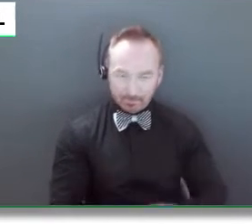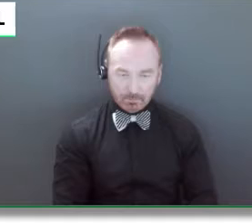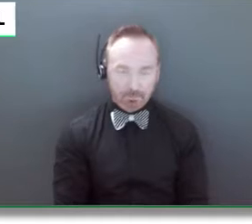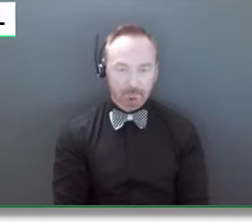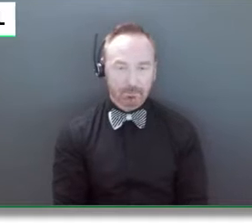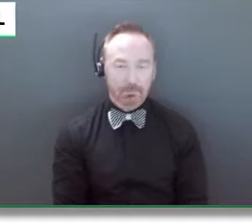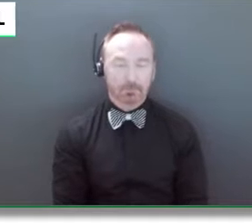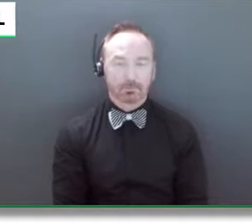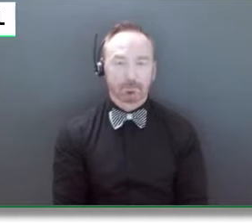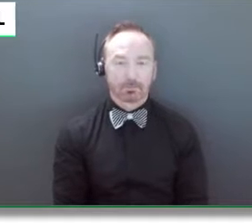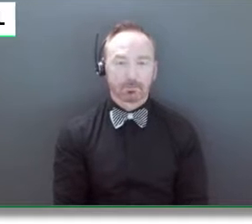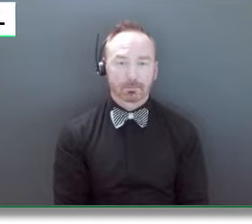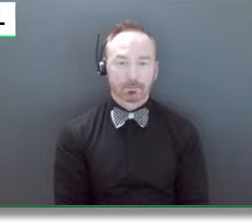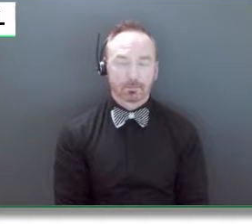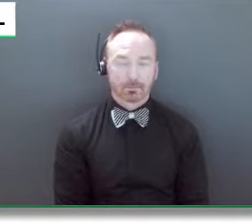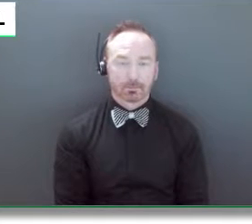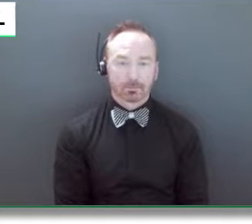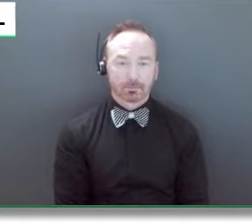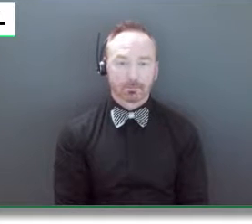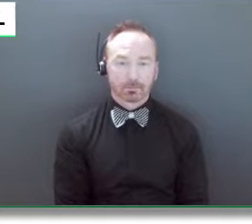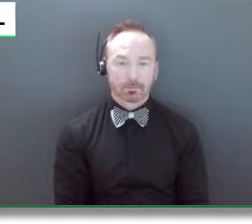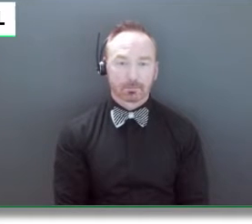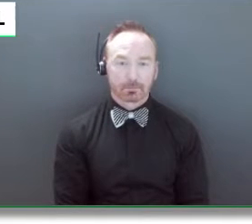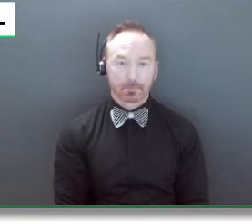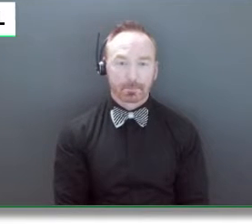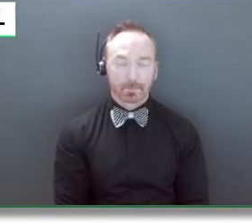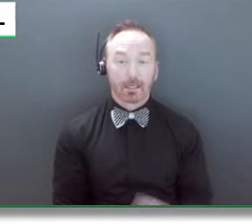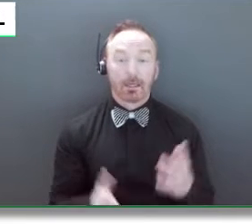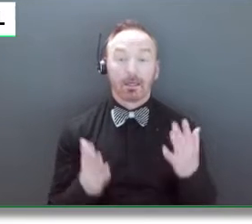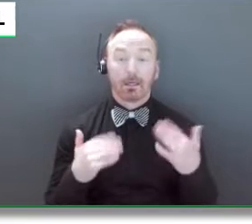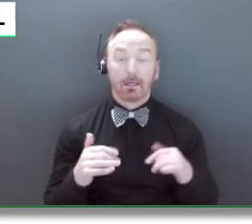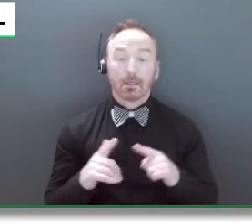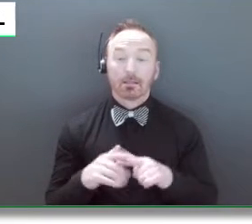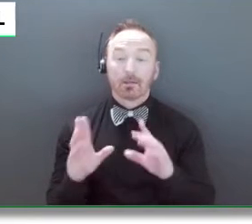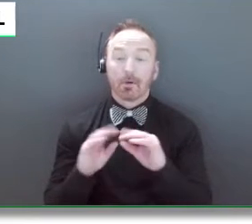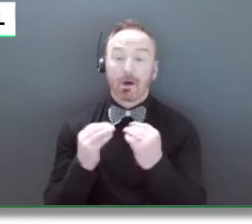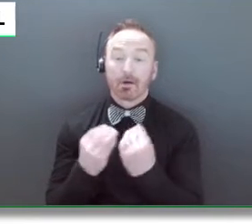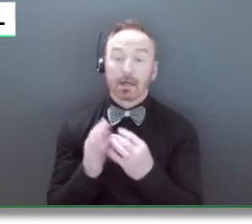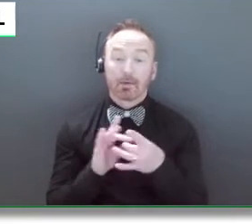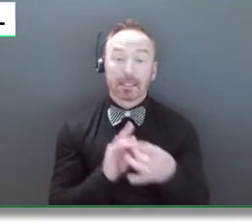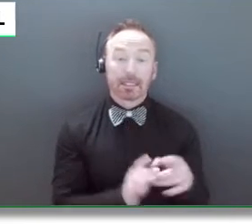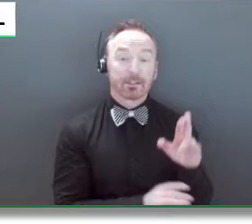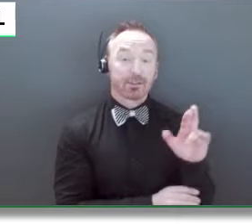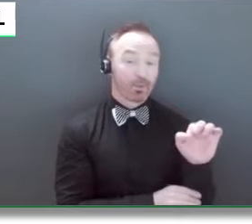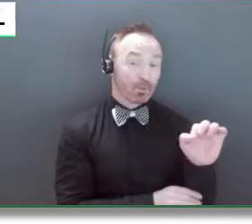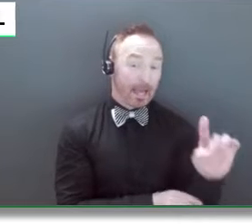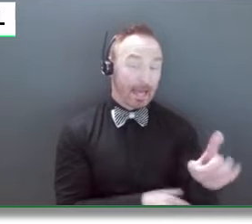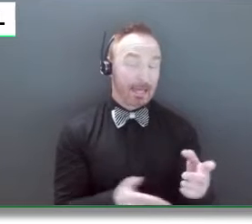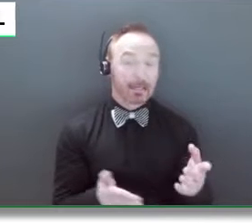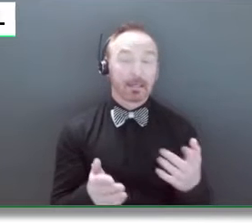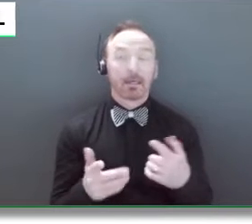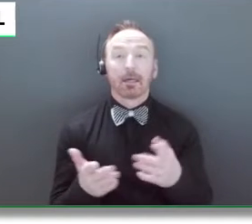development of organizations like the RAD society, Power to BE, CRIS